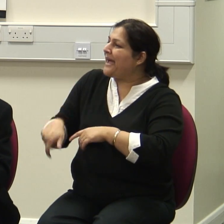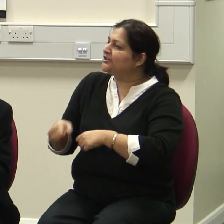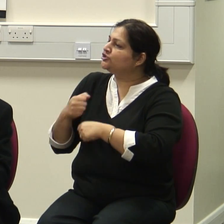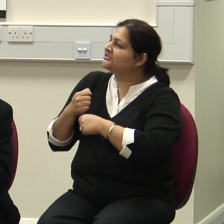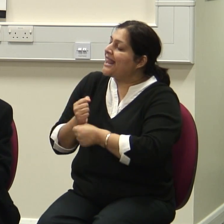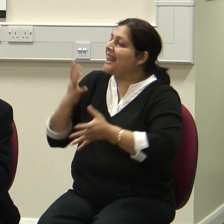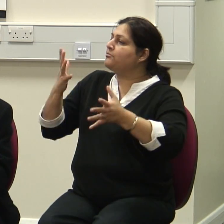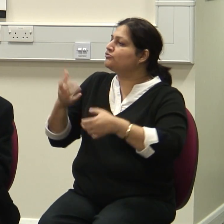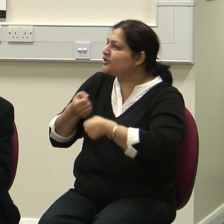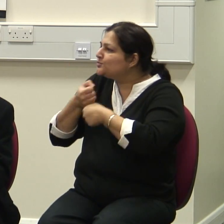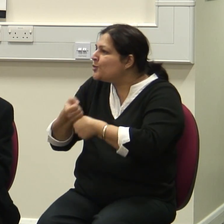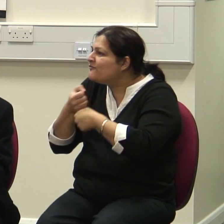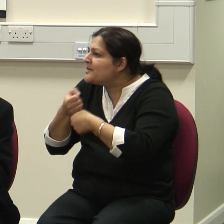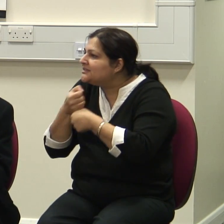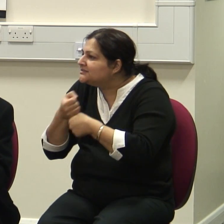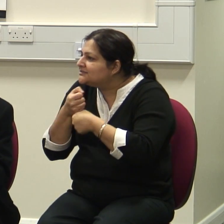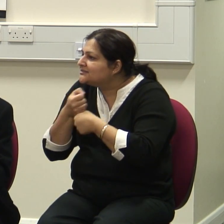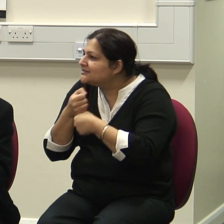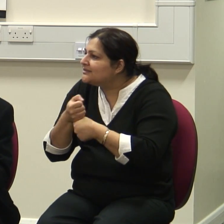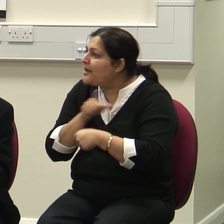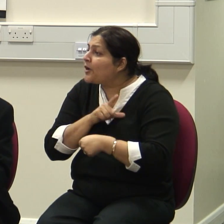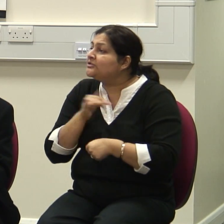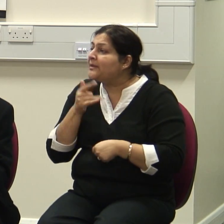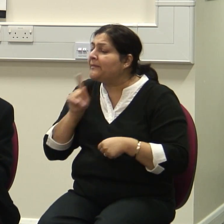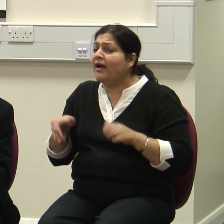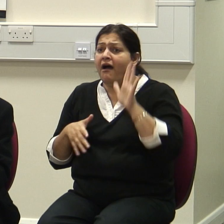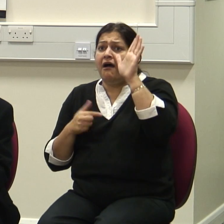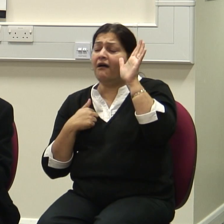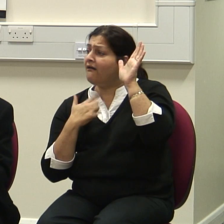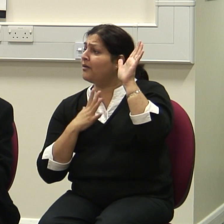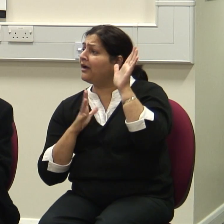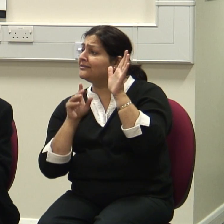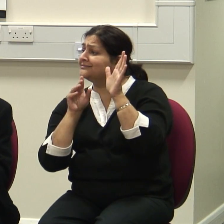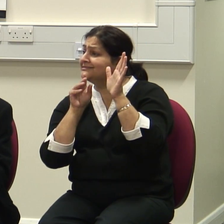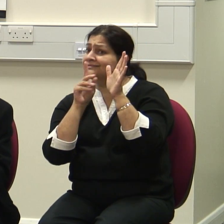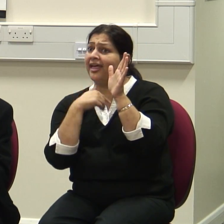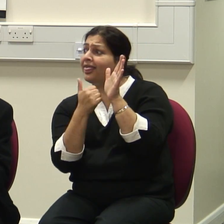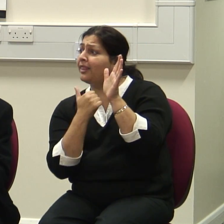quite often don't realise what they are doing until they are caught, you know, like [32.58]